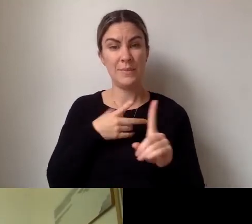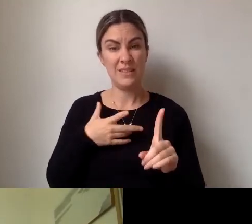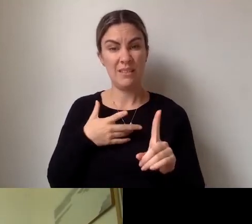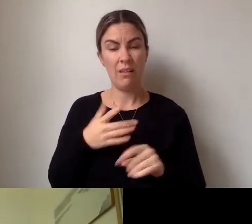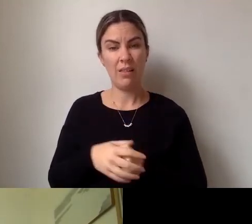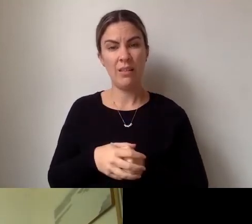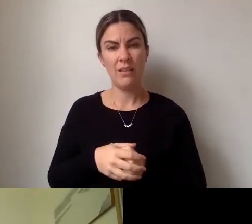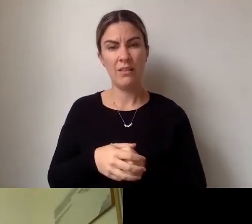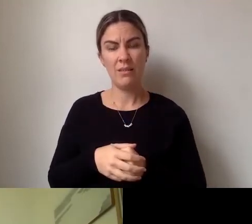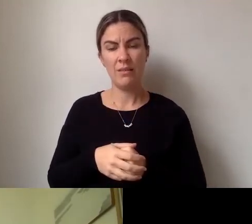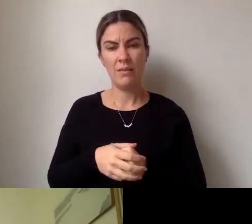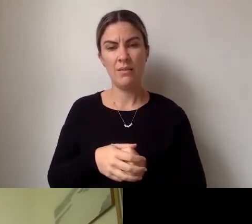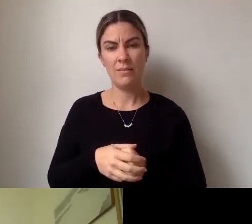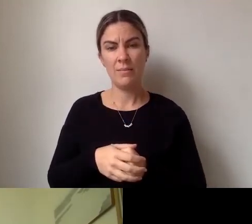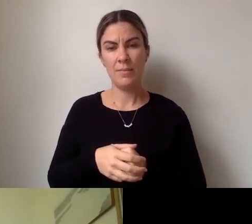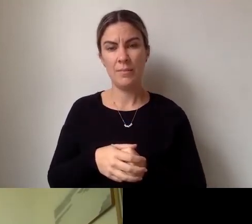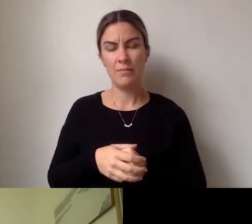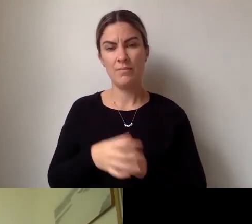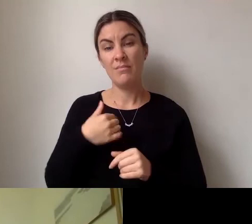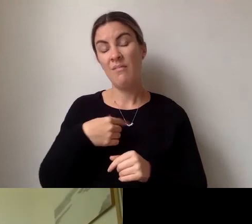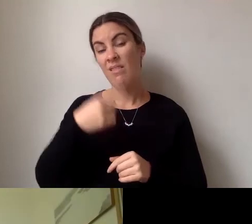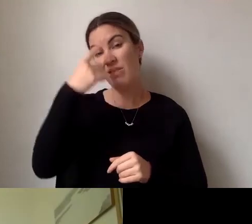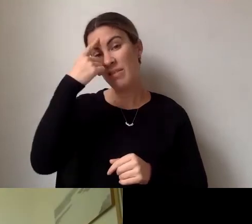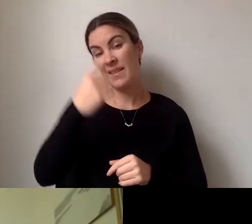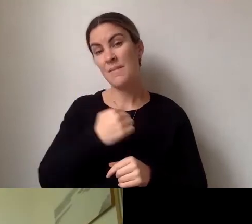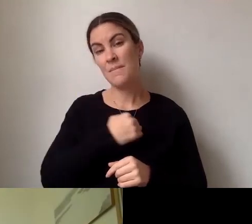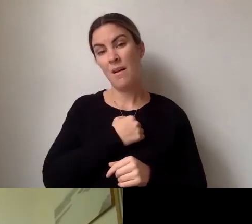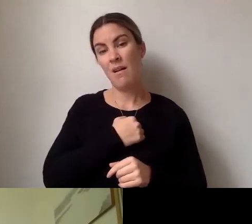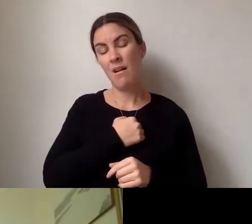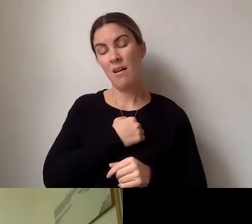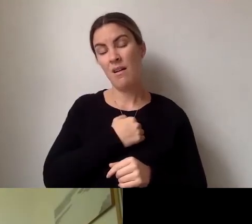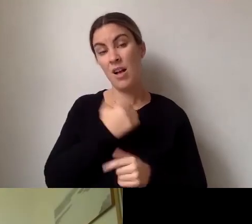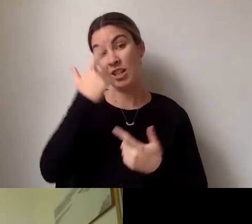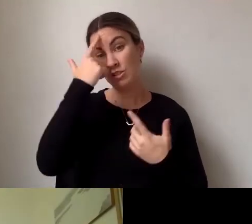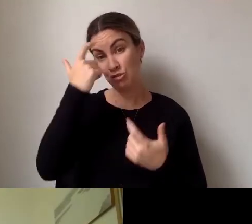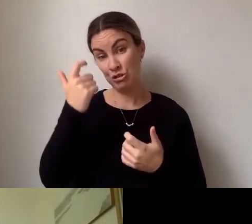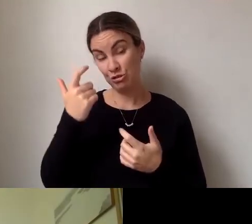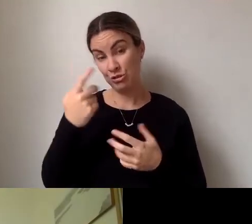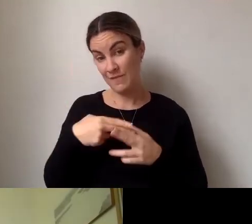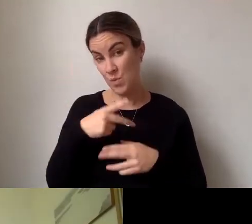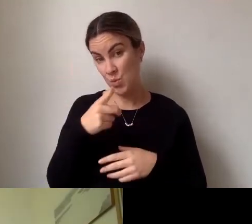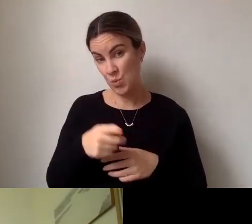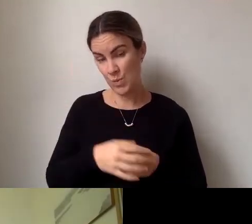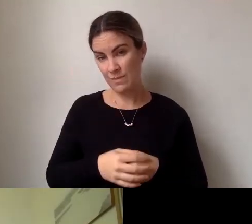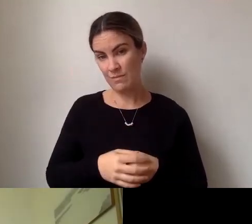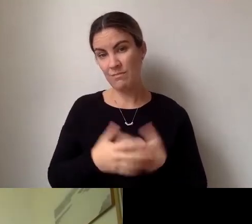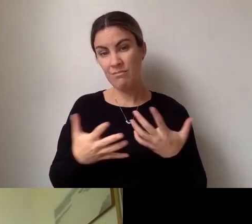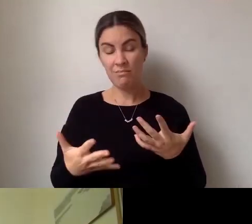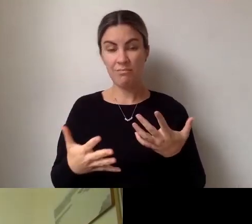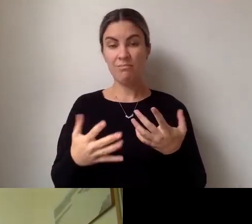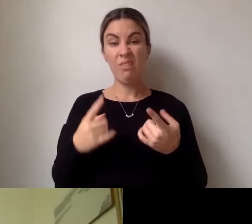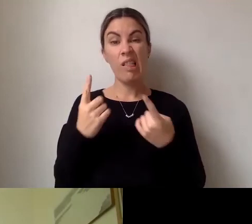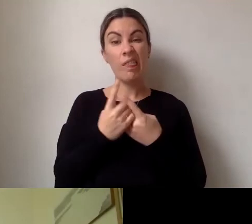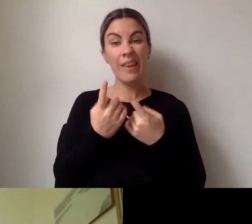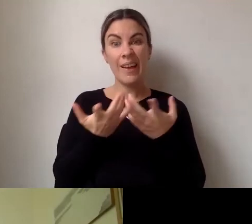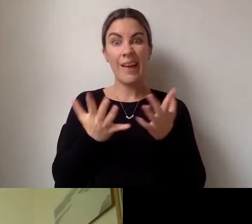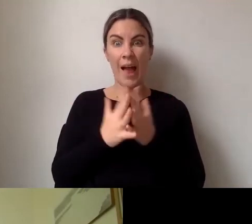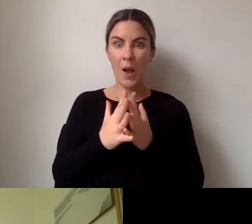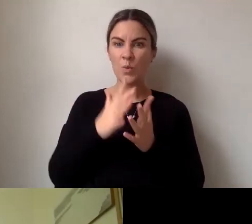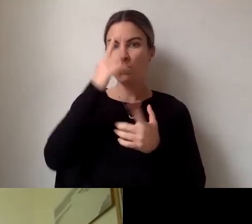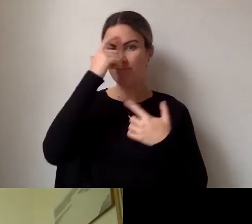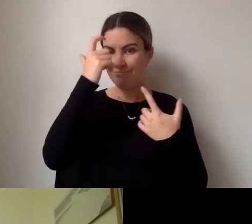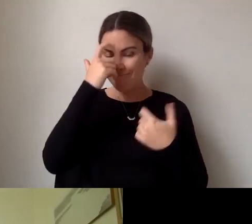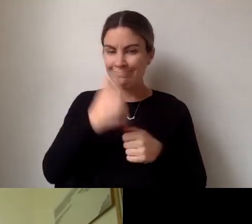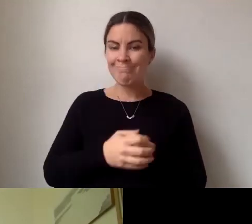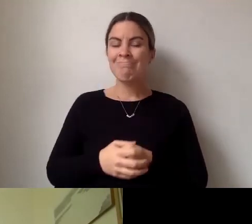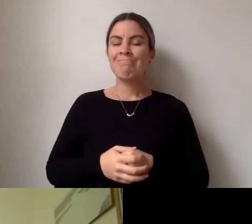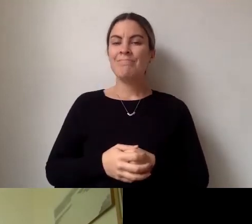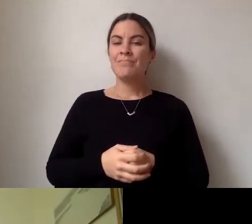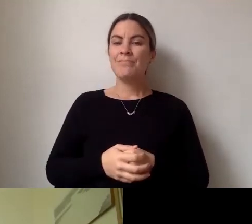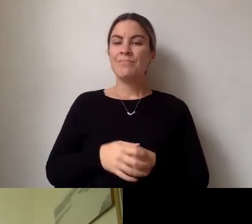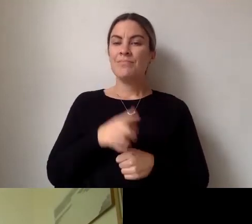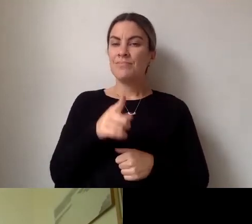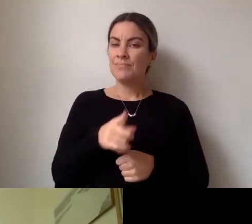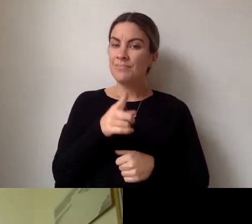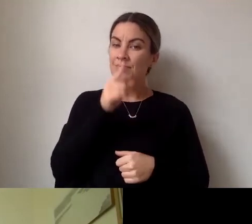that my suggestions, practical suggestions would be to consider who